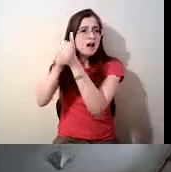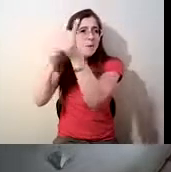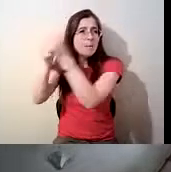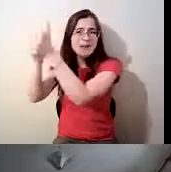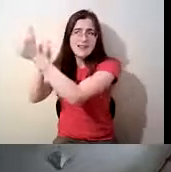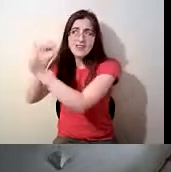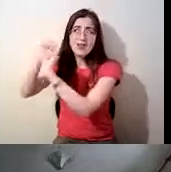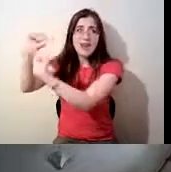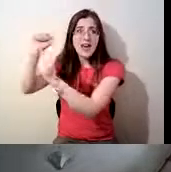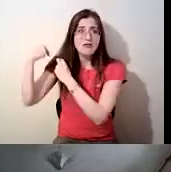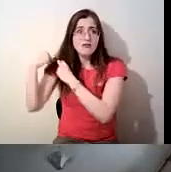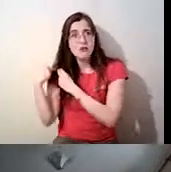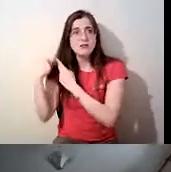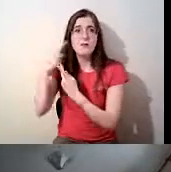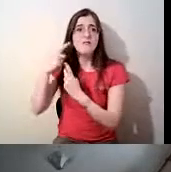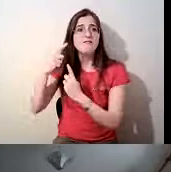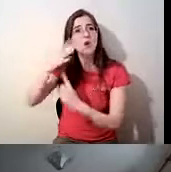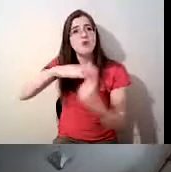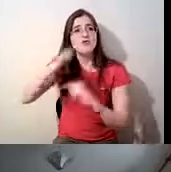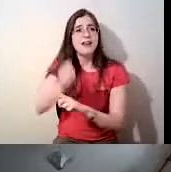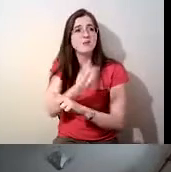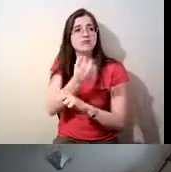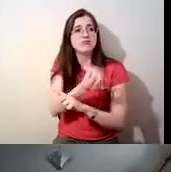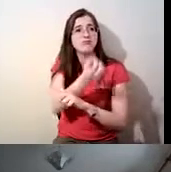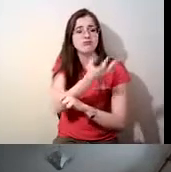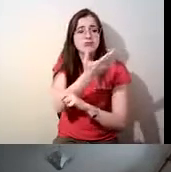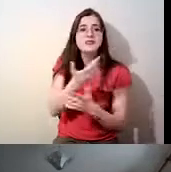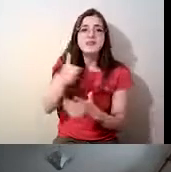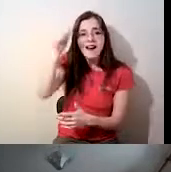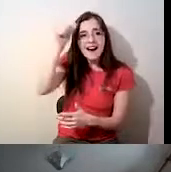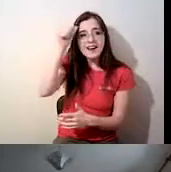i know there are people in our community who who have to use plastic straws to survive